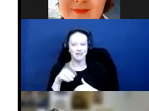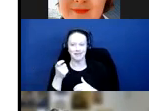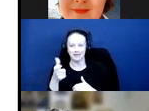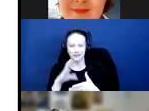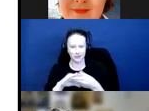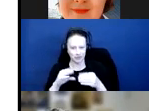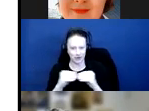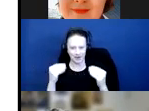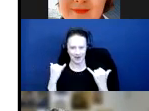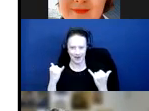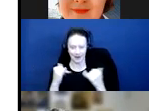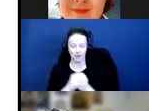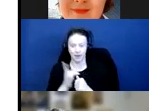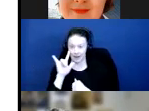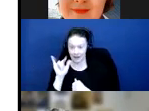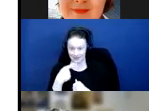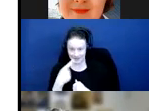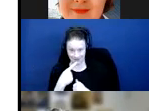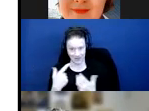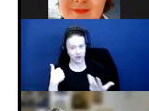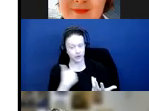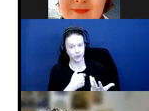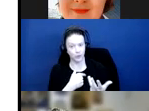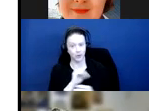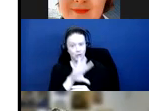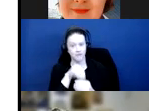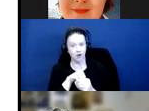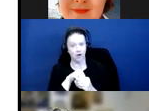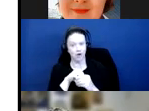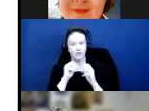Because like I said, we were involved with OHEA